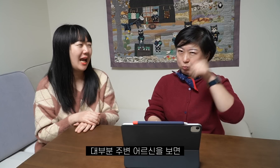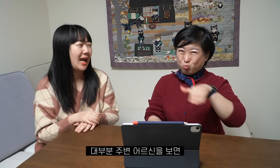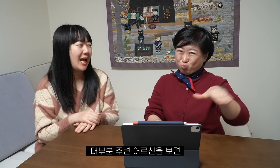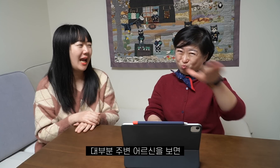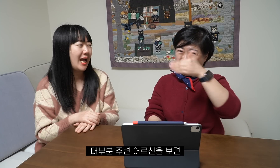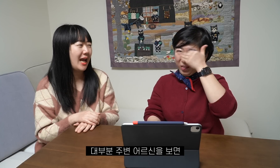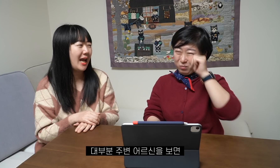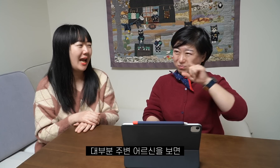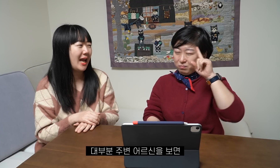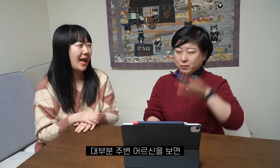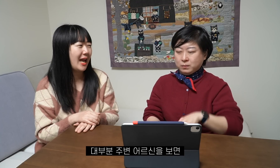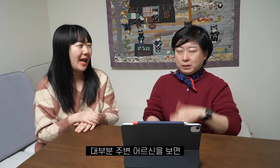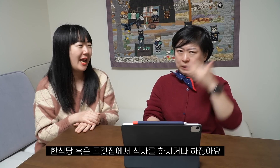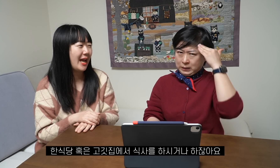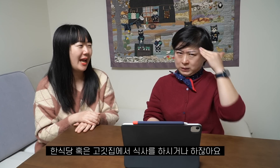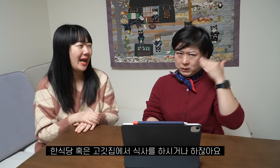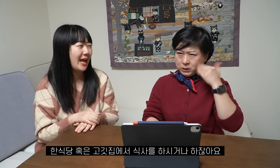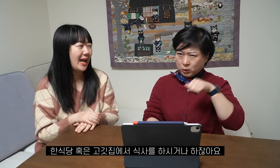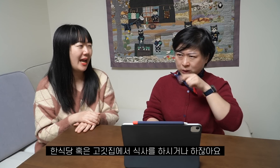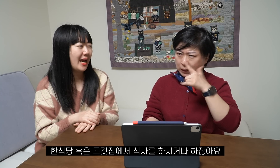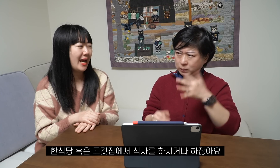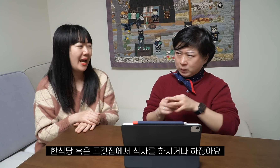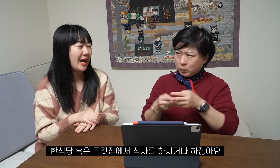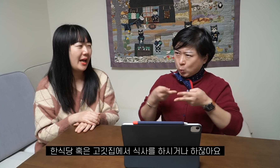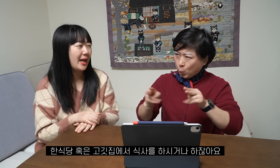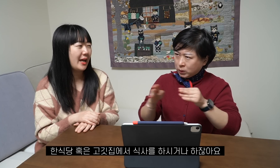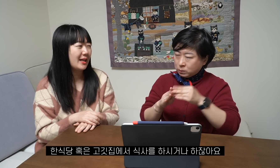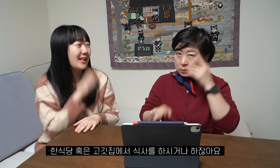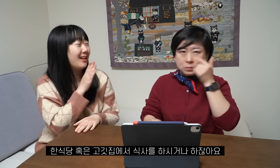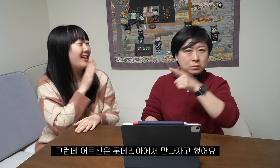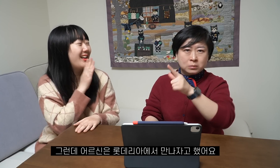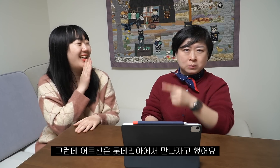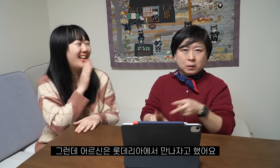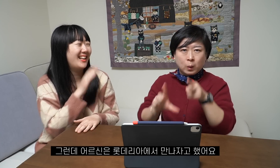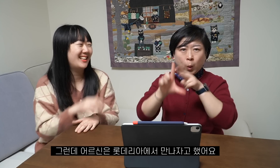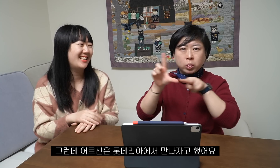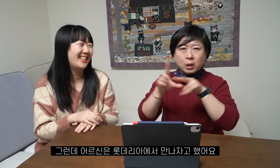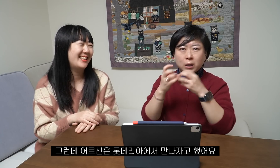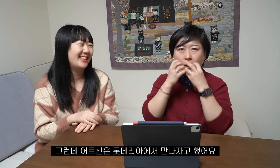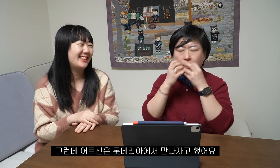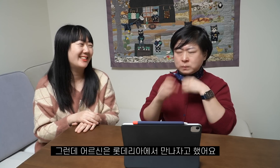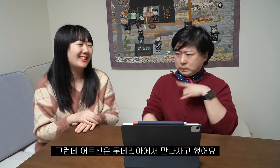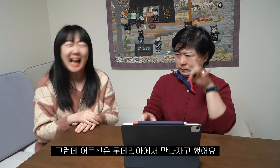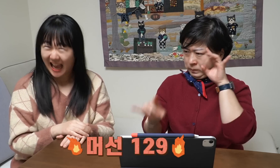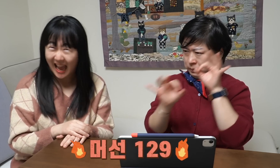most of the seniors around you eat at a Korean restaurant or a meat restaurant. But the old man asked to meet at Lotteria.